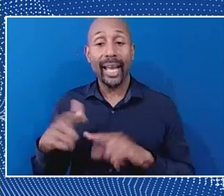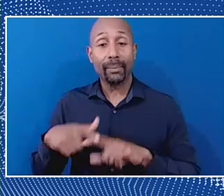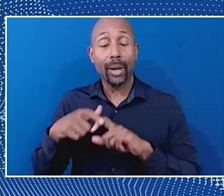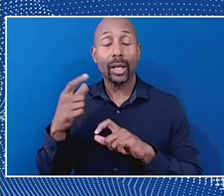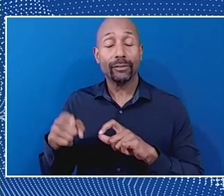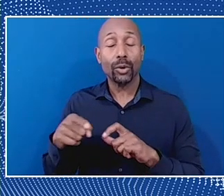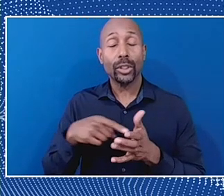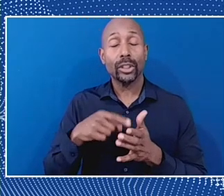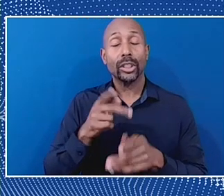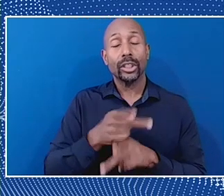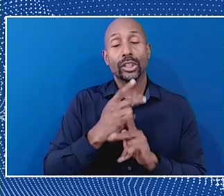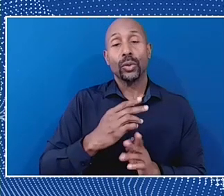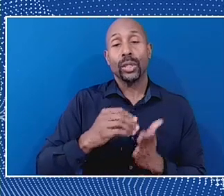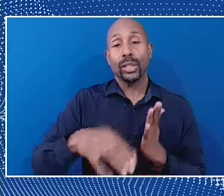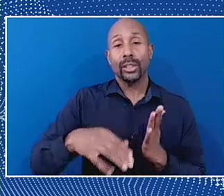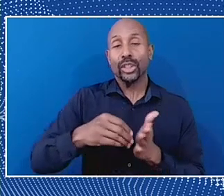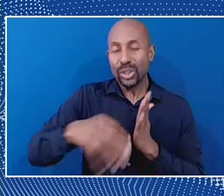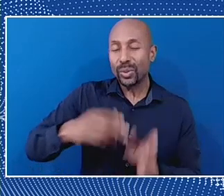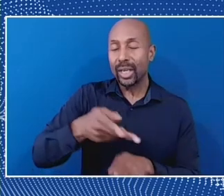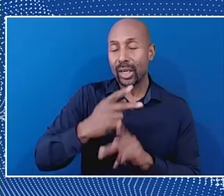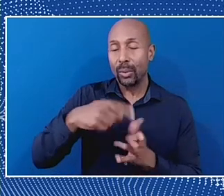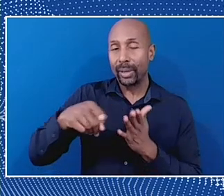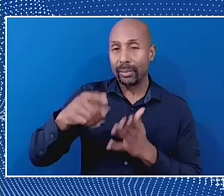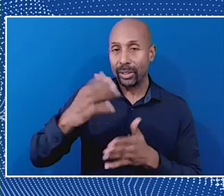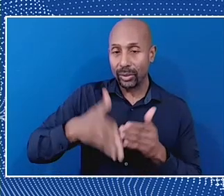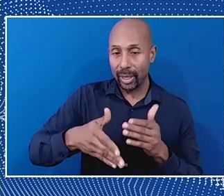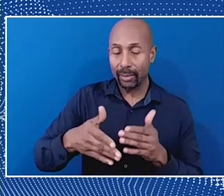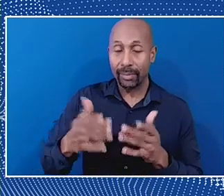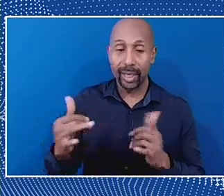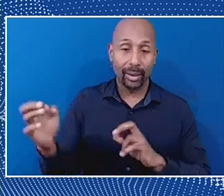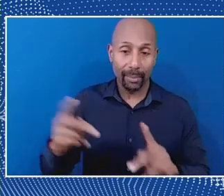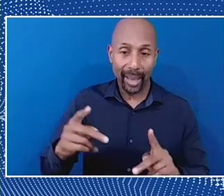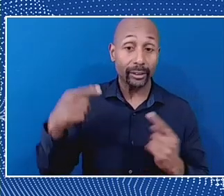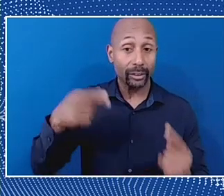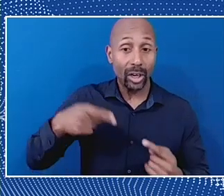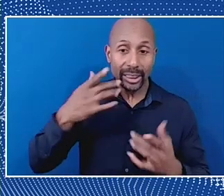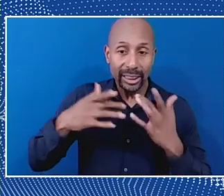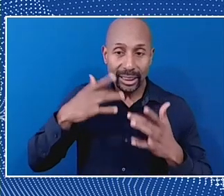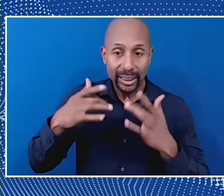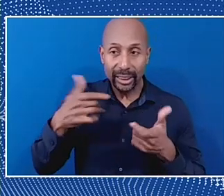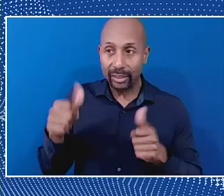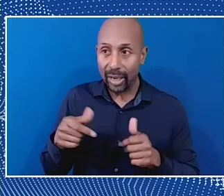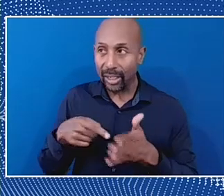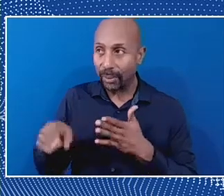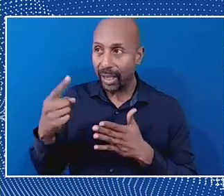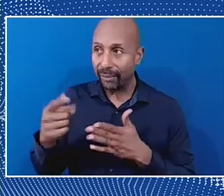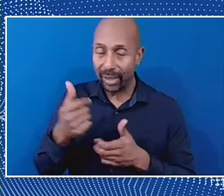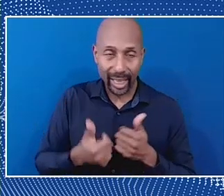struggling to make ends meet after paying every necessary bill and expense to have safe and healthy living conditions,